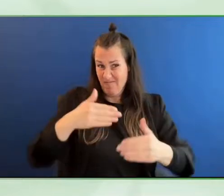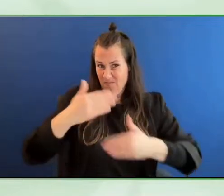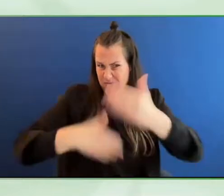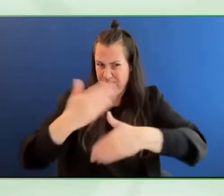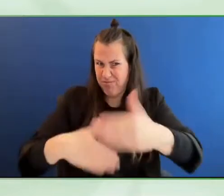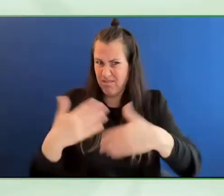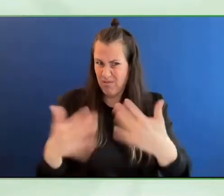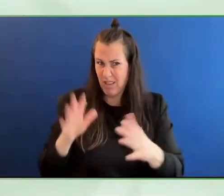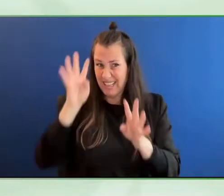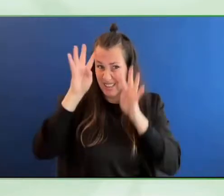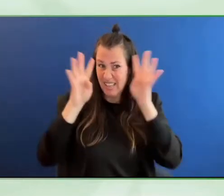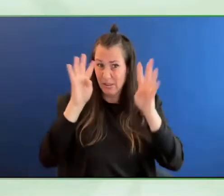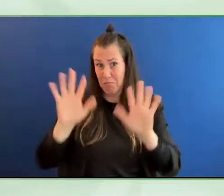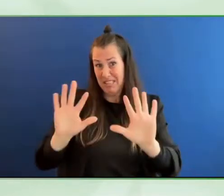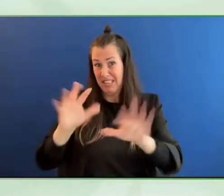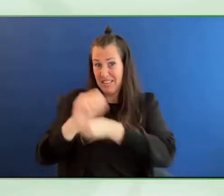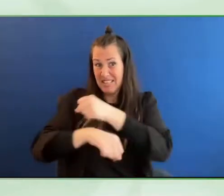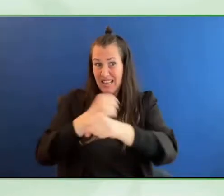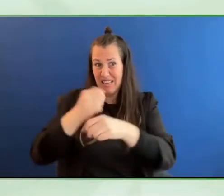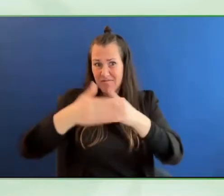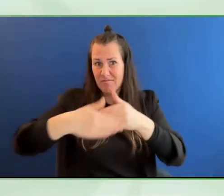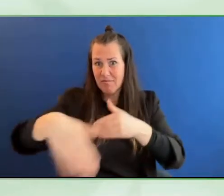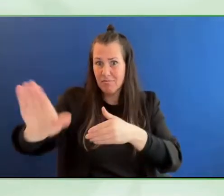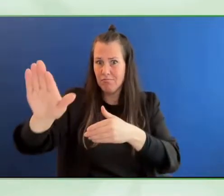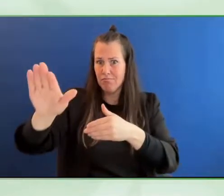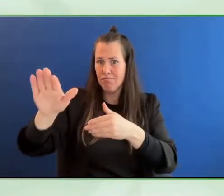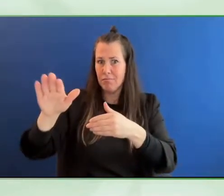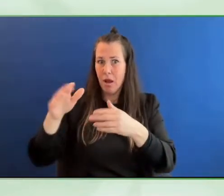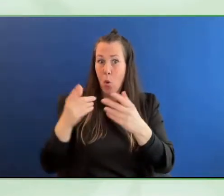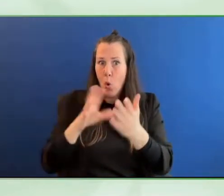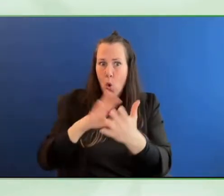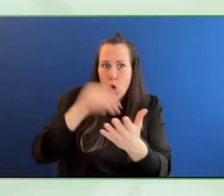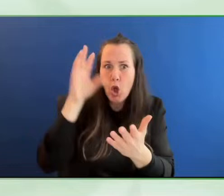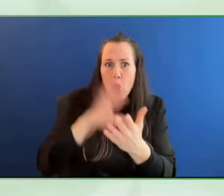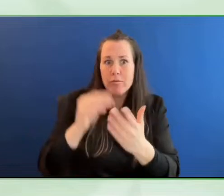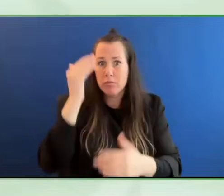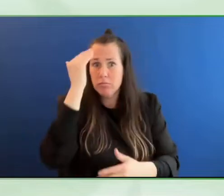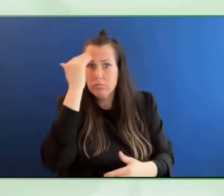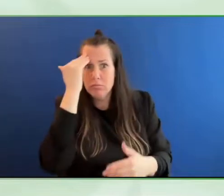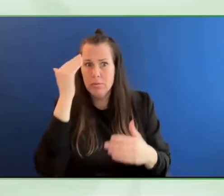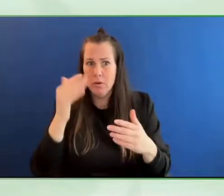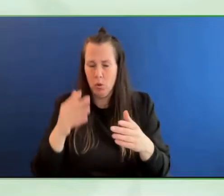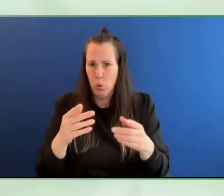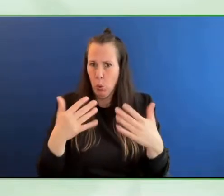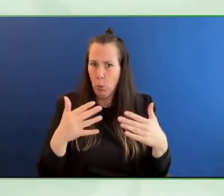Where there was this intimidating aspect of writing a description, if you are not naturally